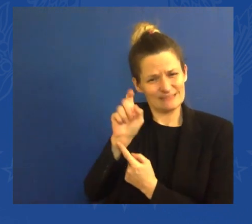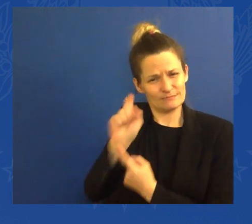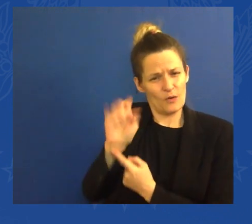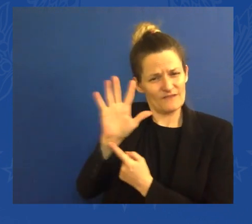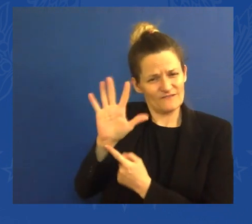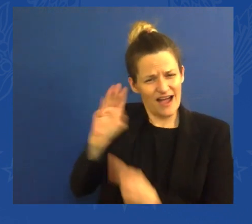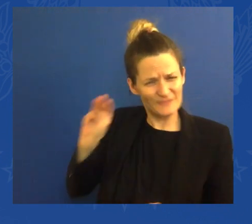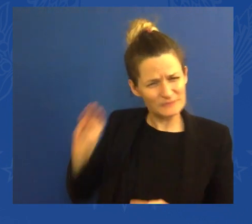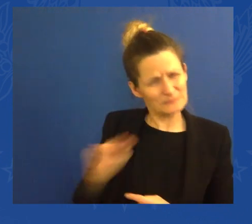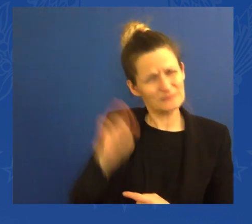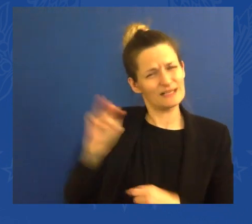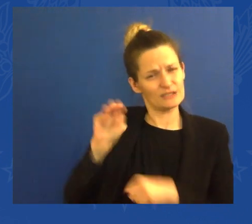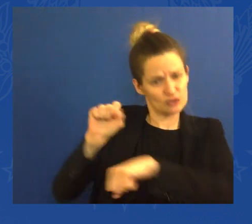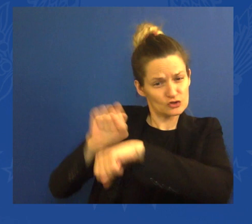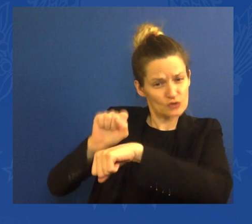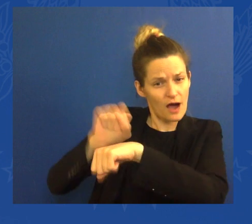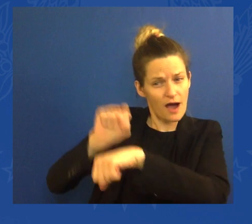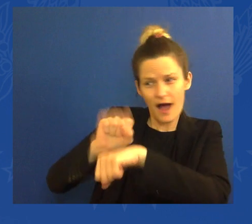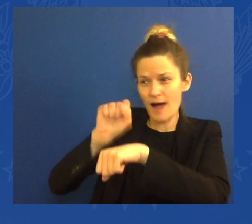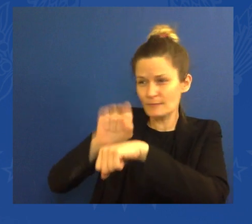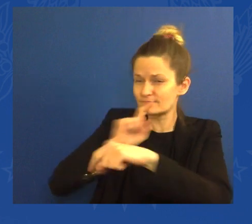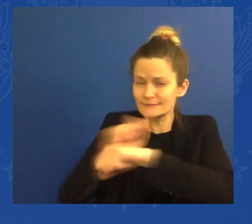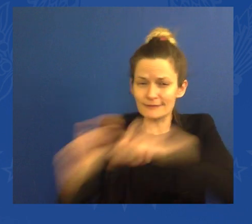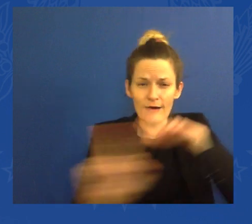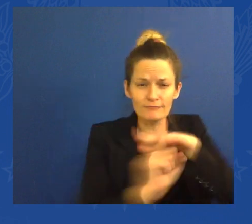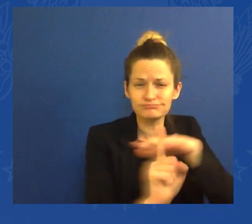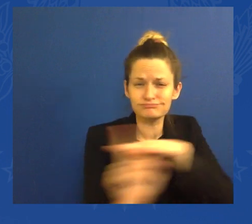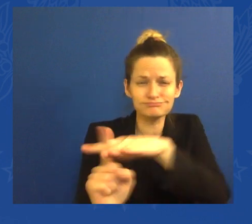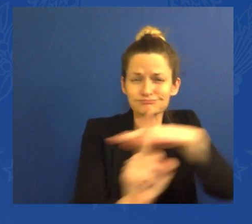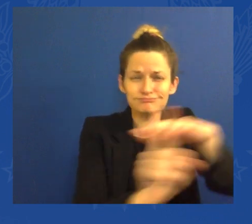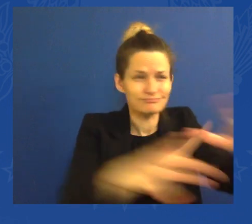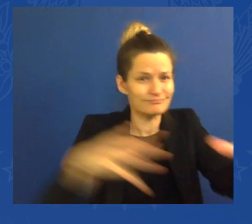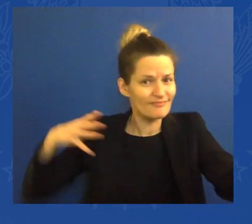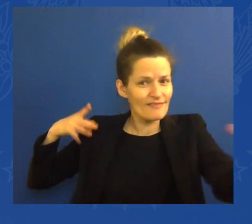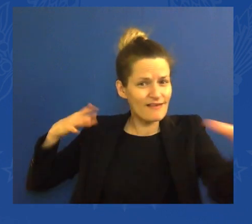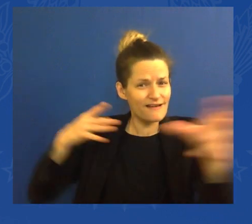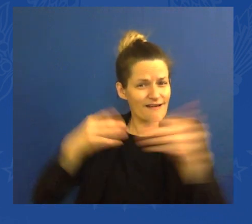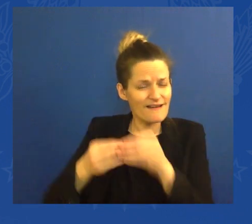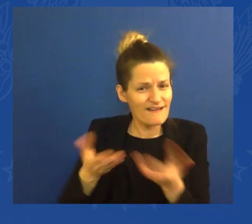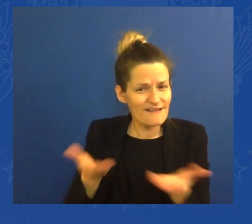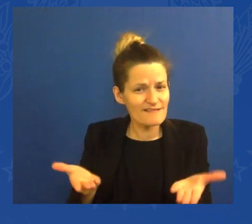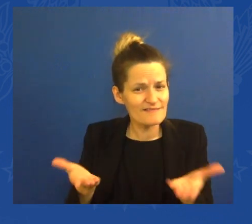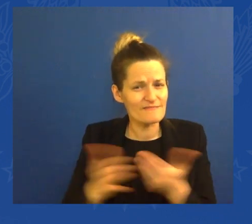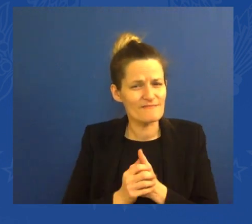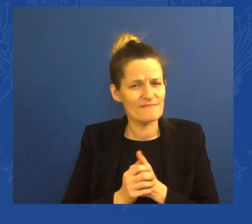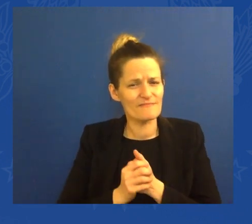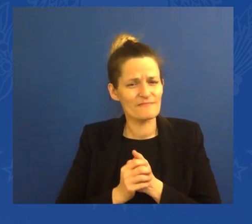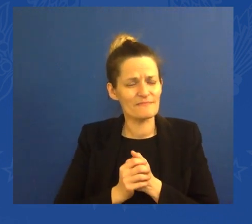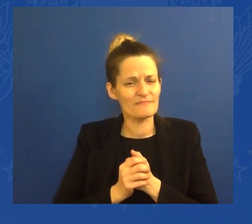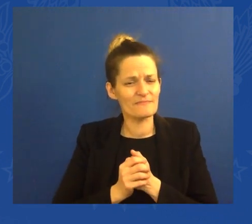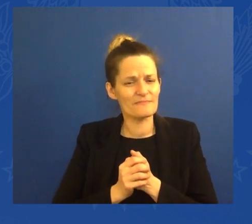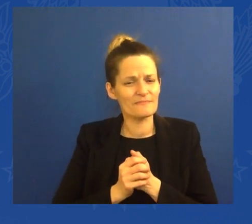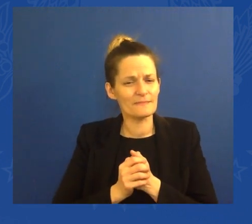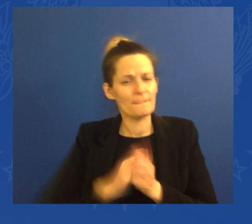Our economy grew -- our economy grew at 5.7 percent --